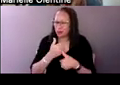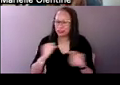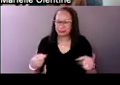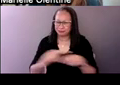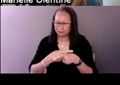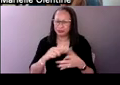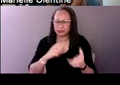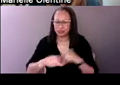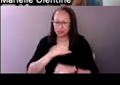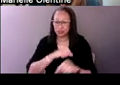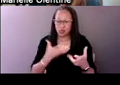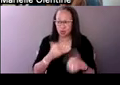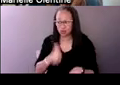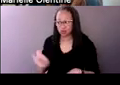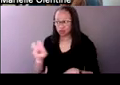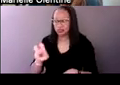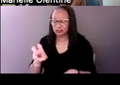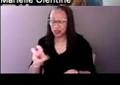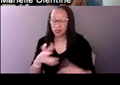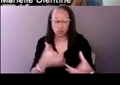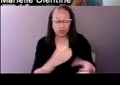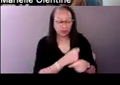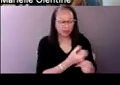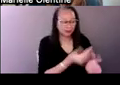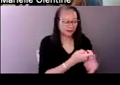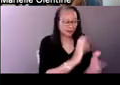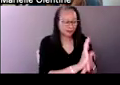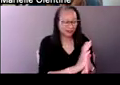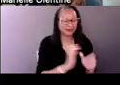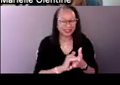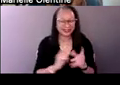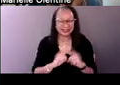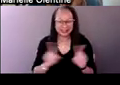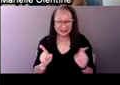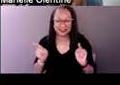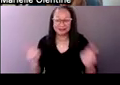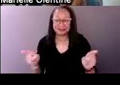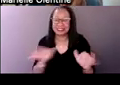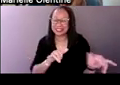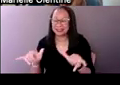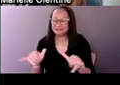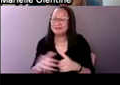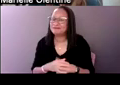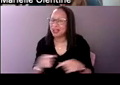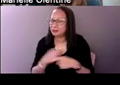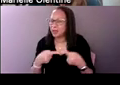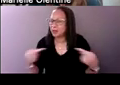going to big premiere film festivals. They're not going to film festivals, Cannes, for example.